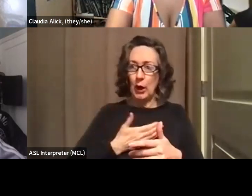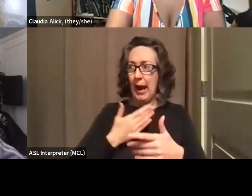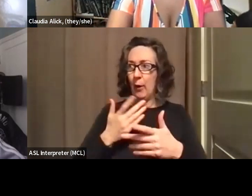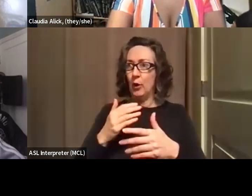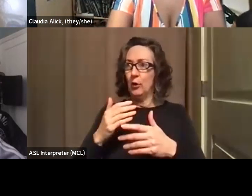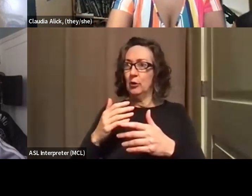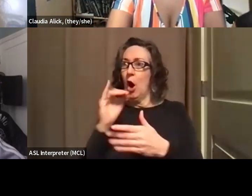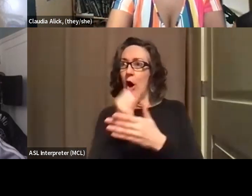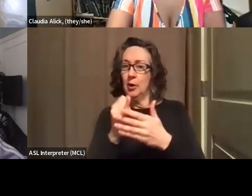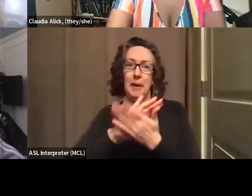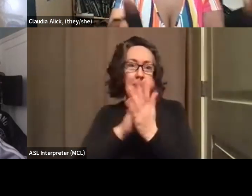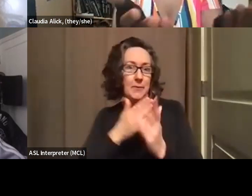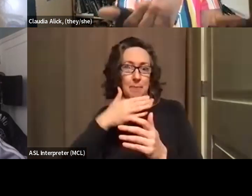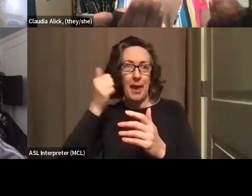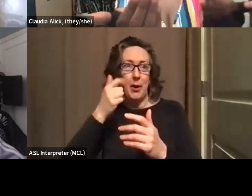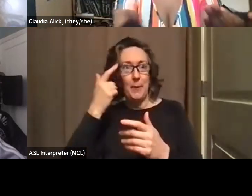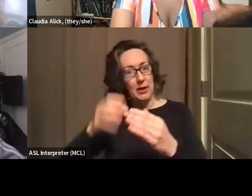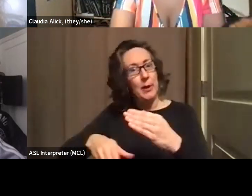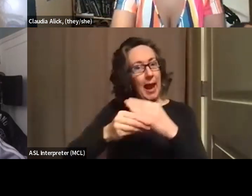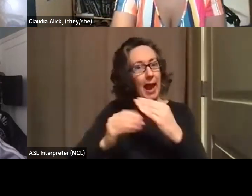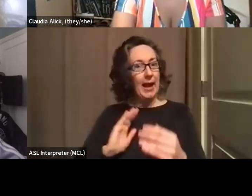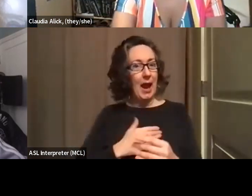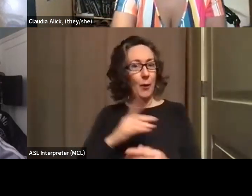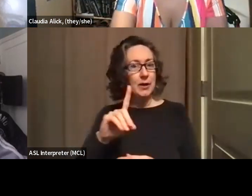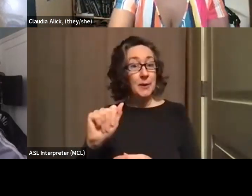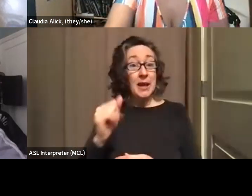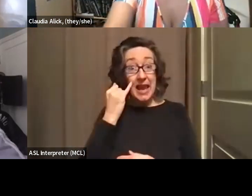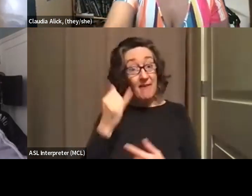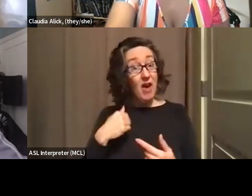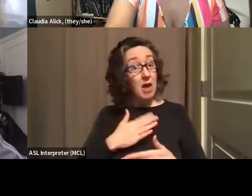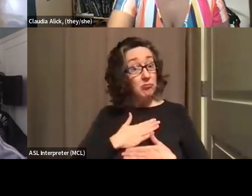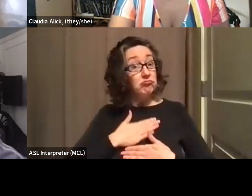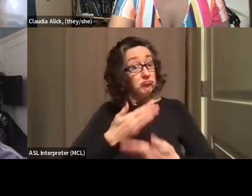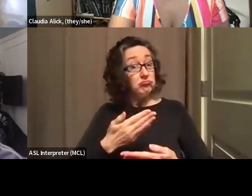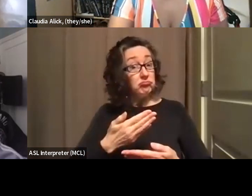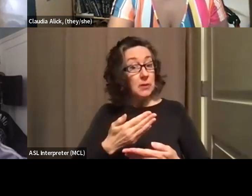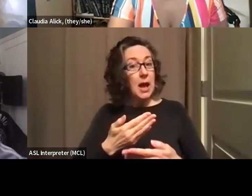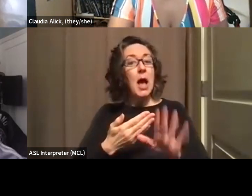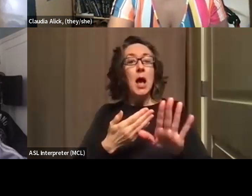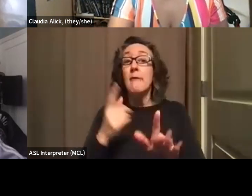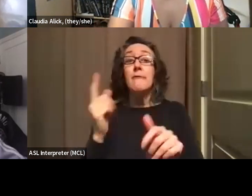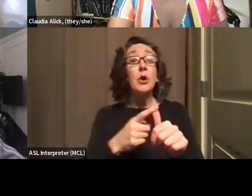And when I start speaking my cognitive need, I need people to slow down.